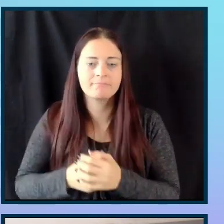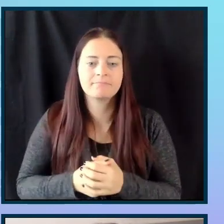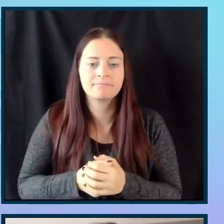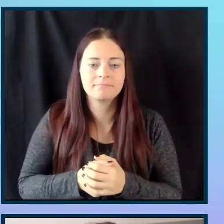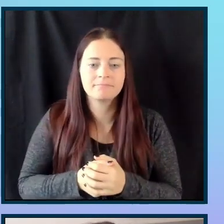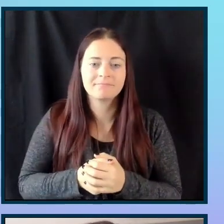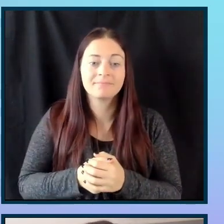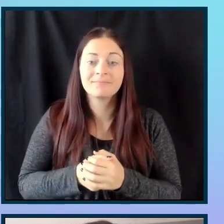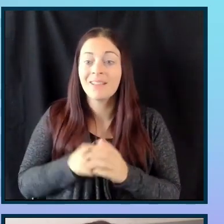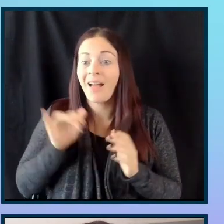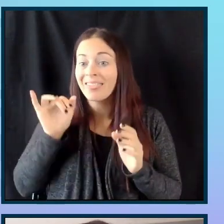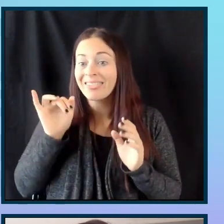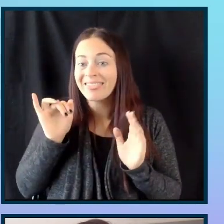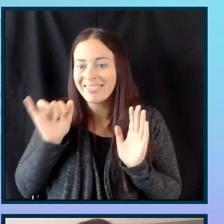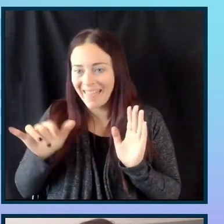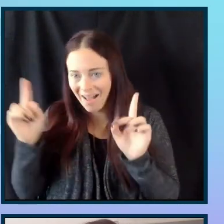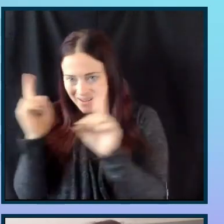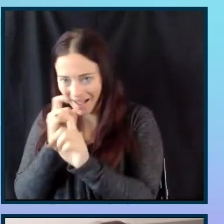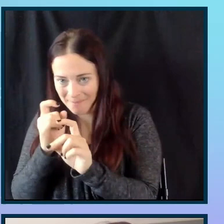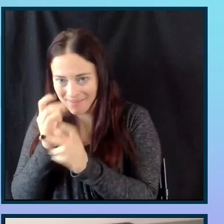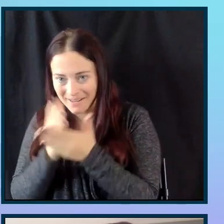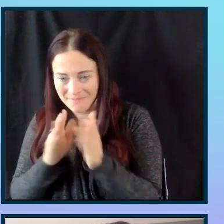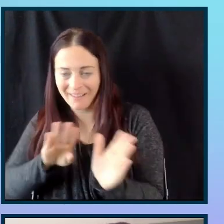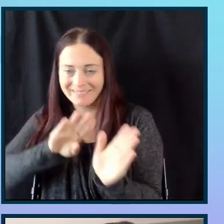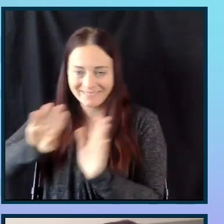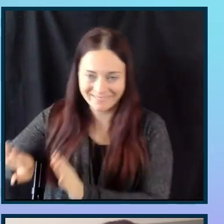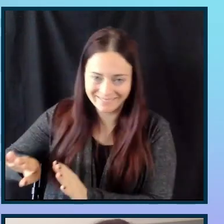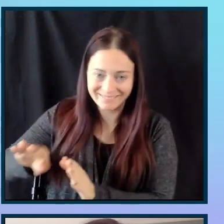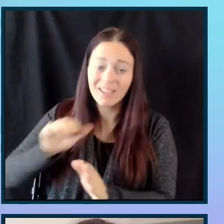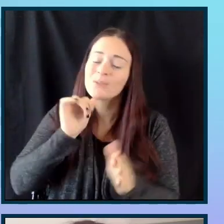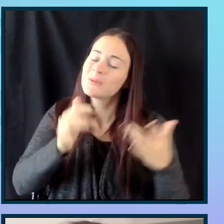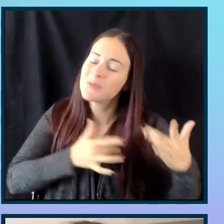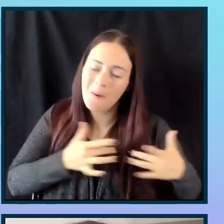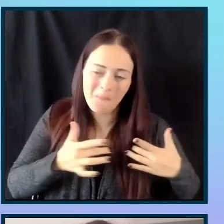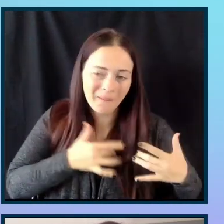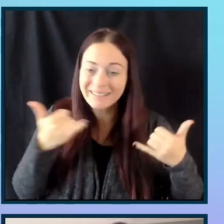So that was the complicated one. Don't worry gets a little easier from here.